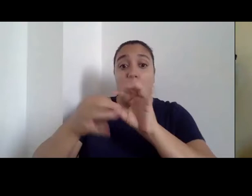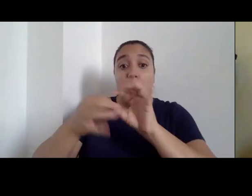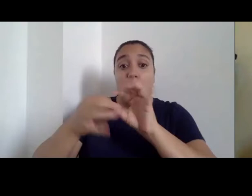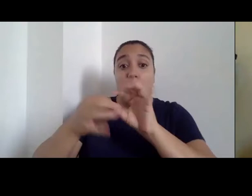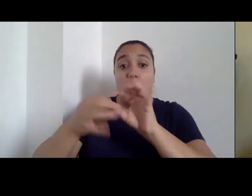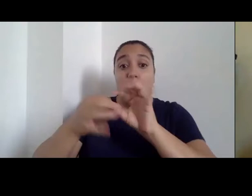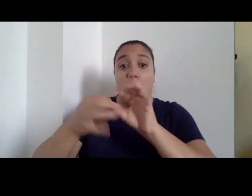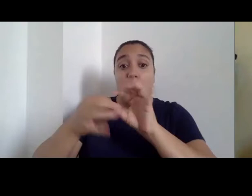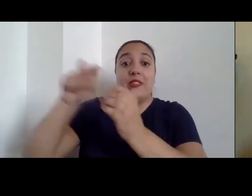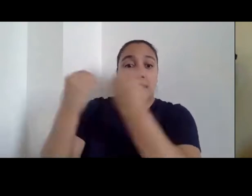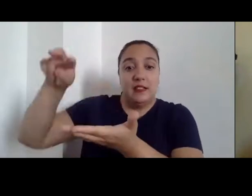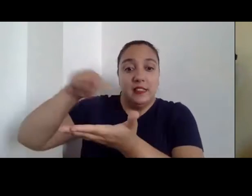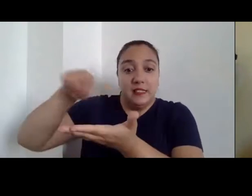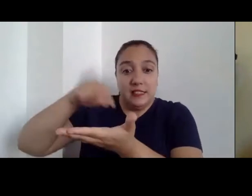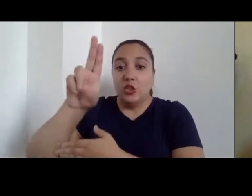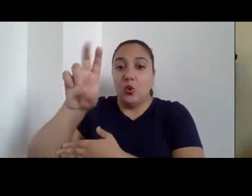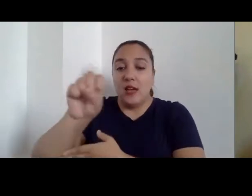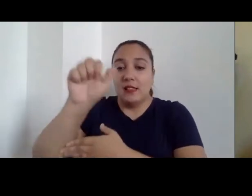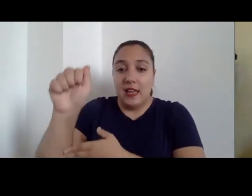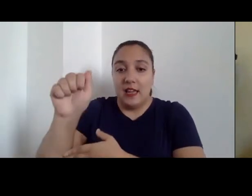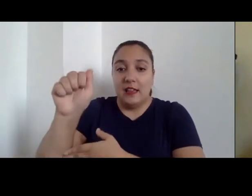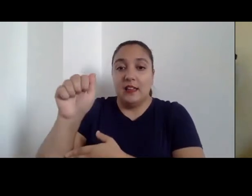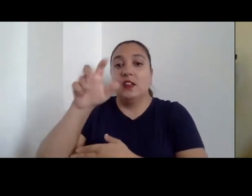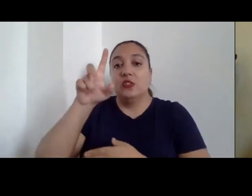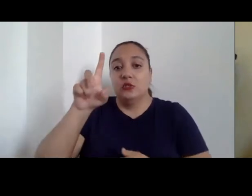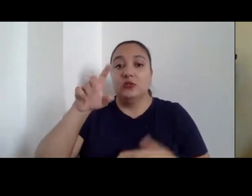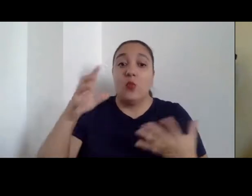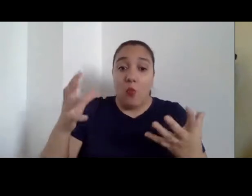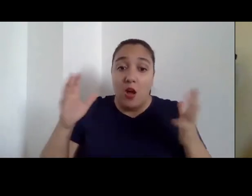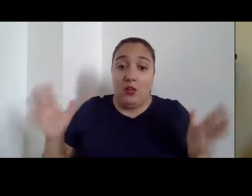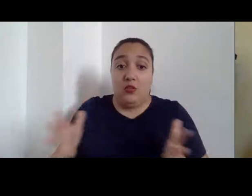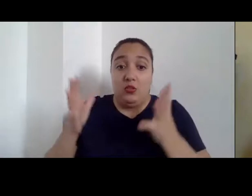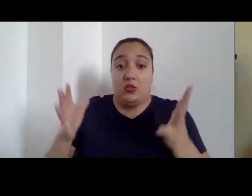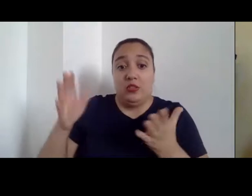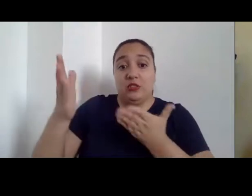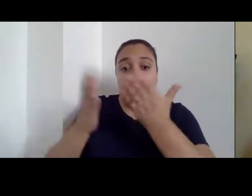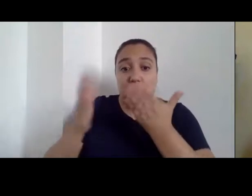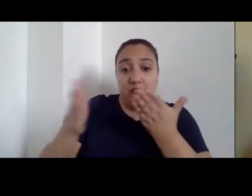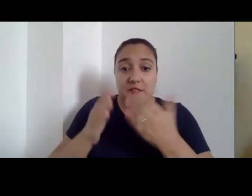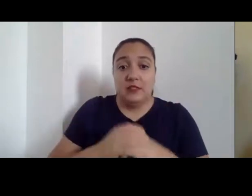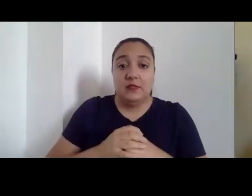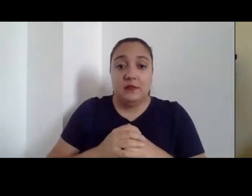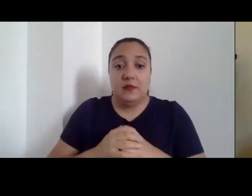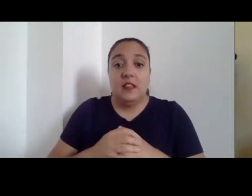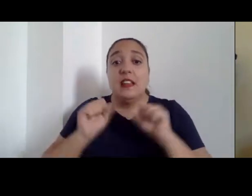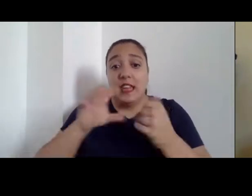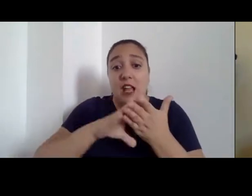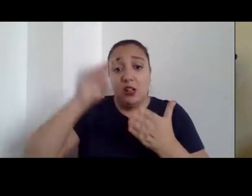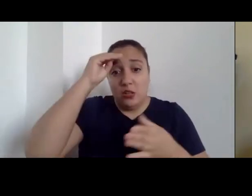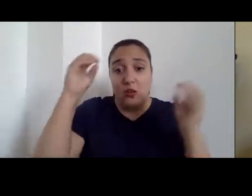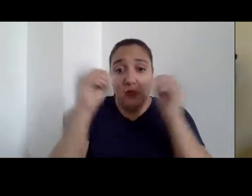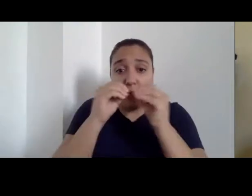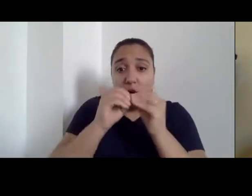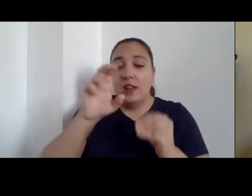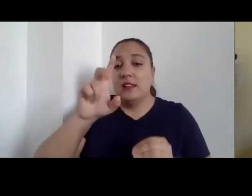more about us at dance.nyc. On May 14, Dance/NYC launched a campaign